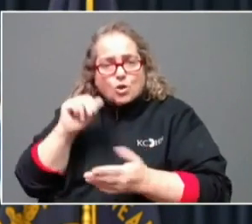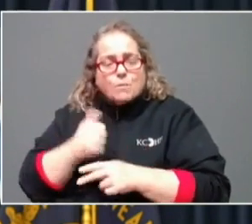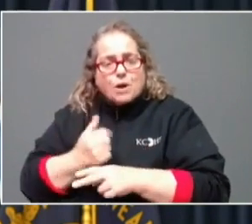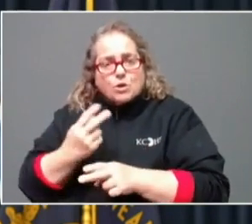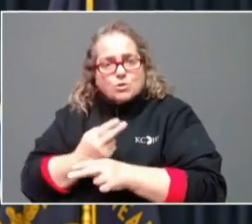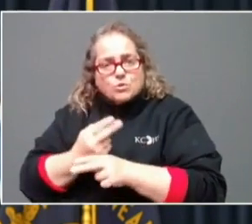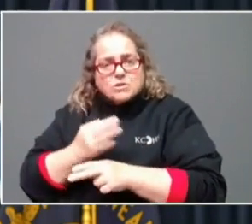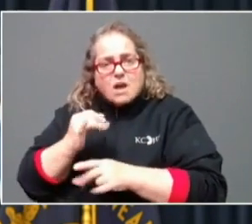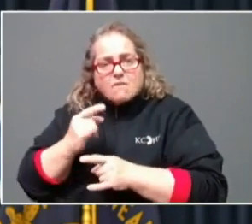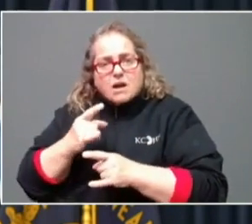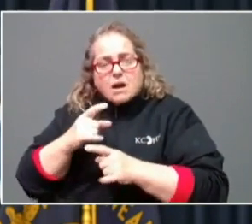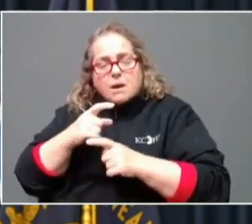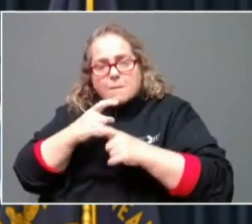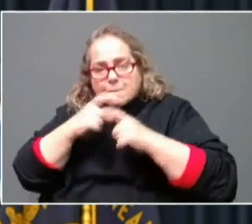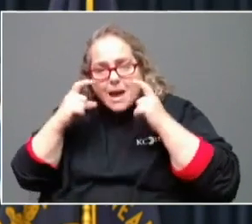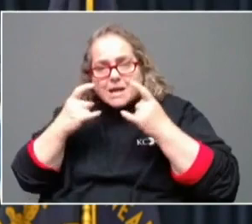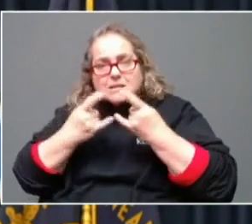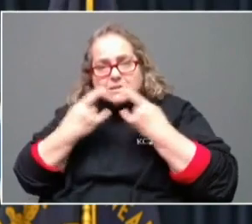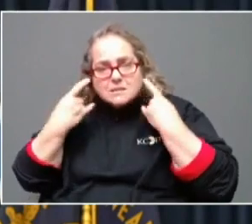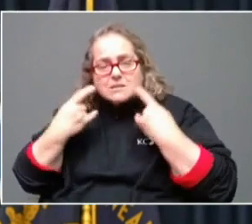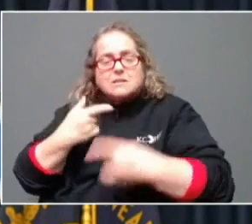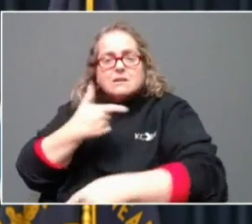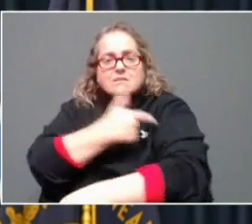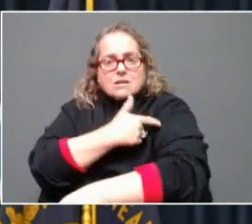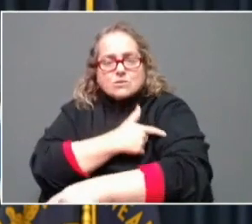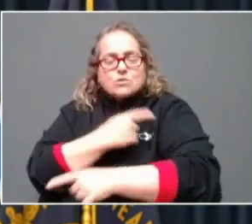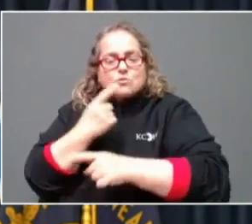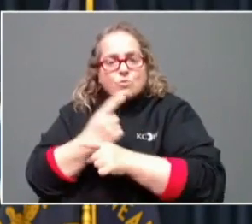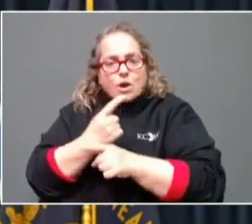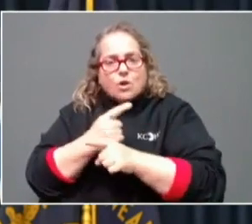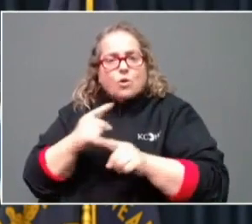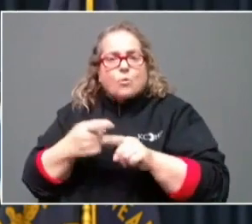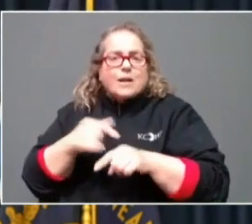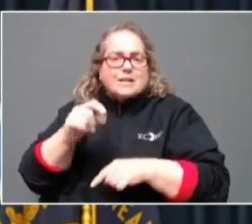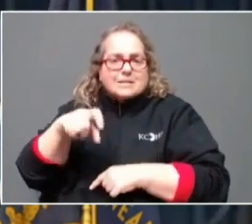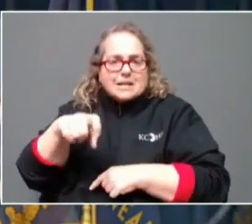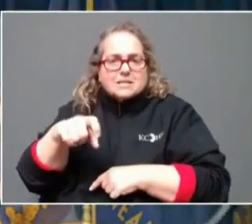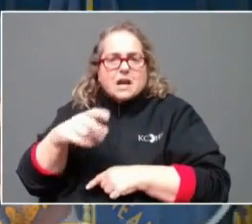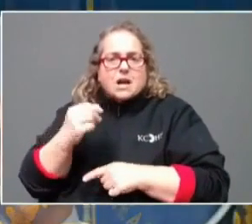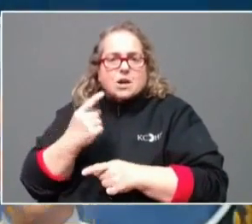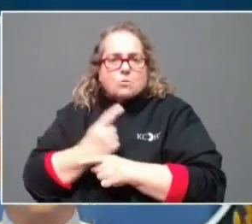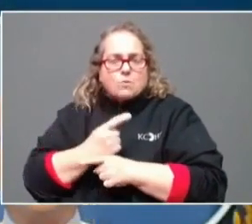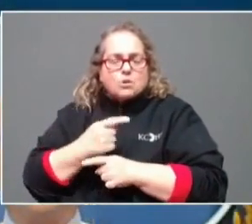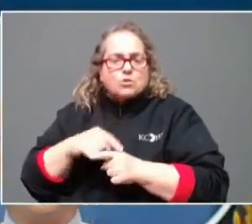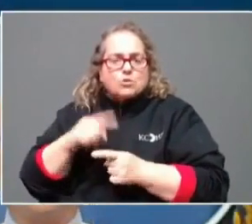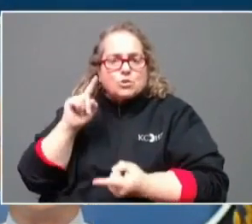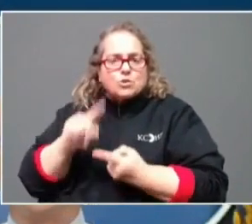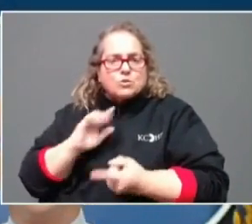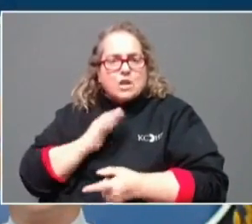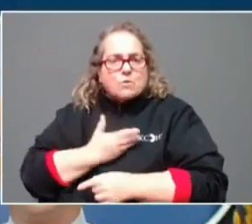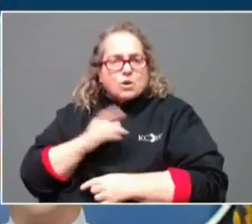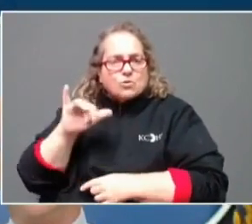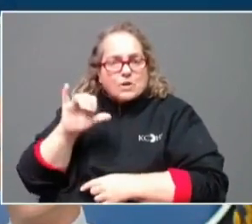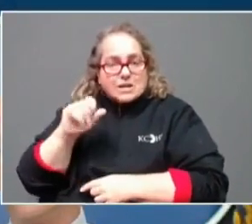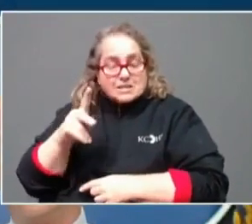regular basis when they're necessary and appropriate to try to further reduce our risk. So I think we're gonna do questions now and the governor is